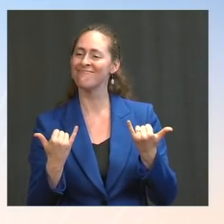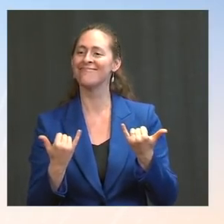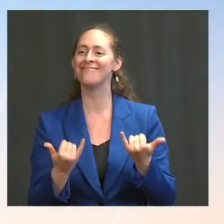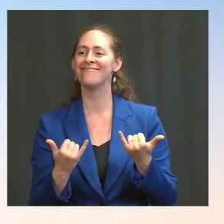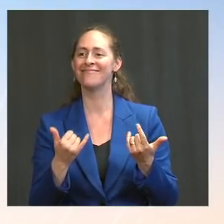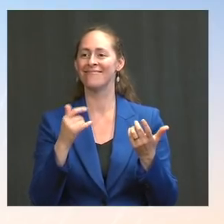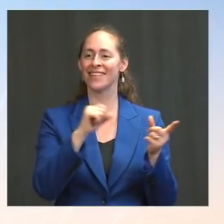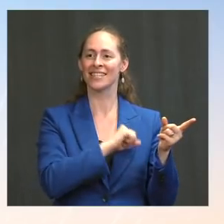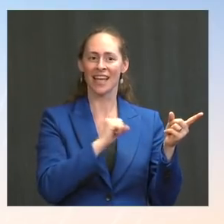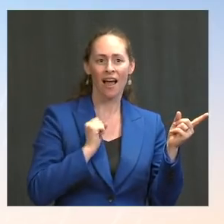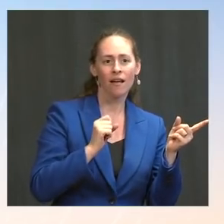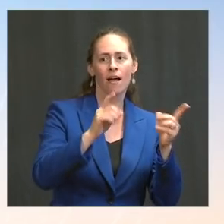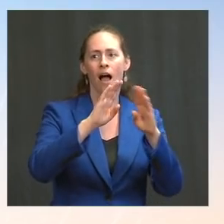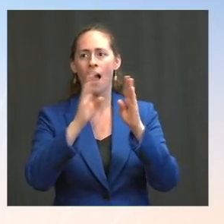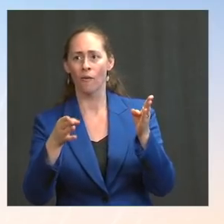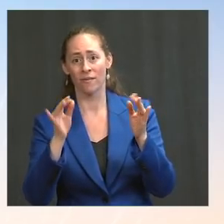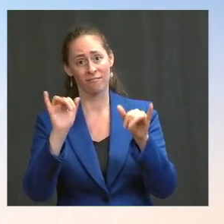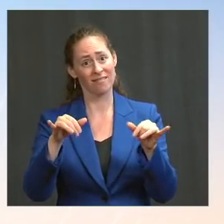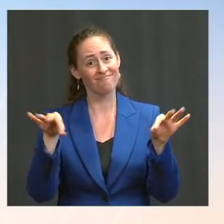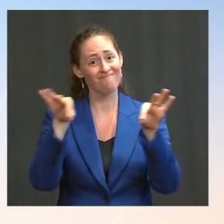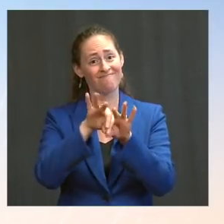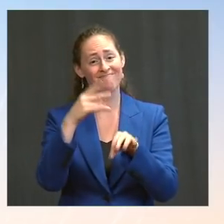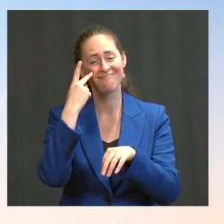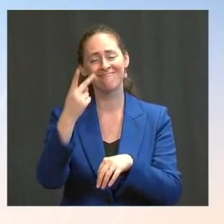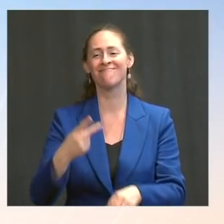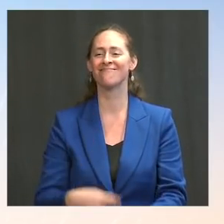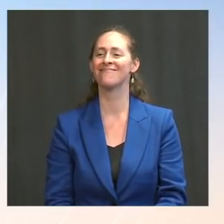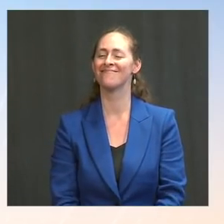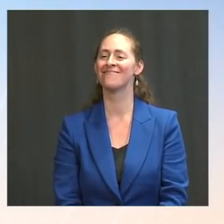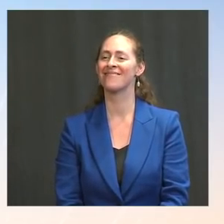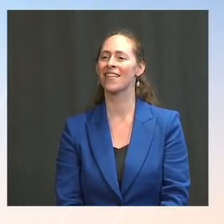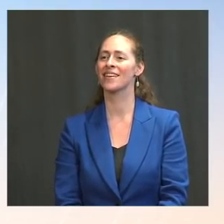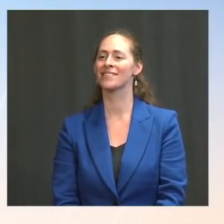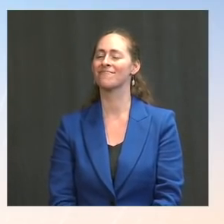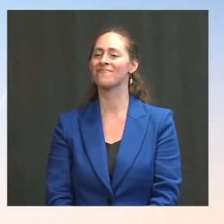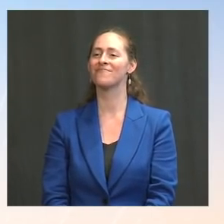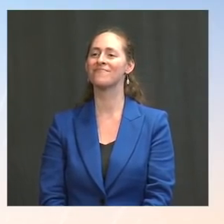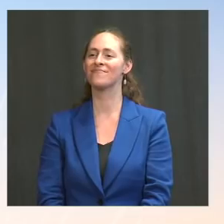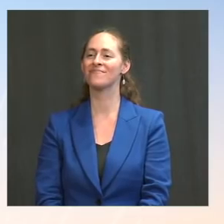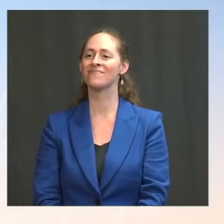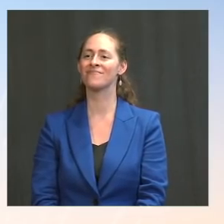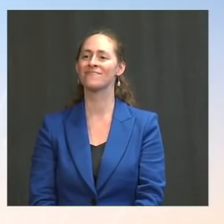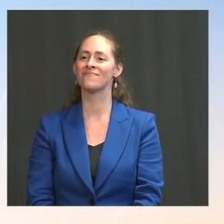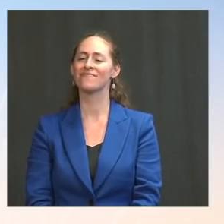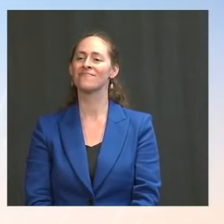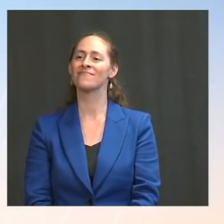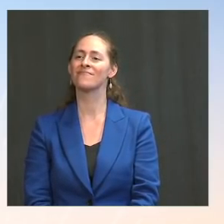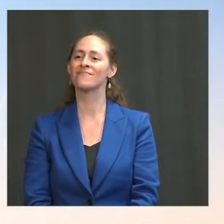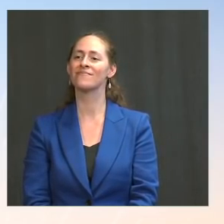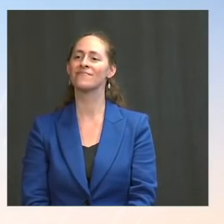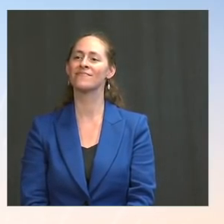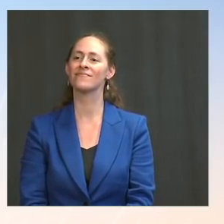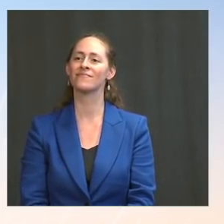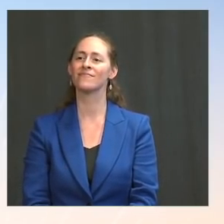is a key element of this, so I think it's an important milestone. And Chairman DeFazio has shown extraordinary leadership on this issue,